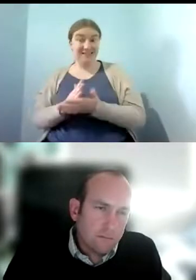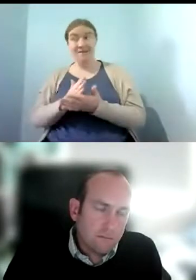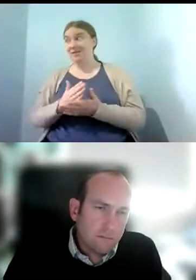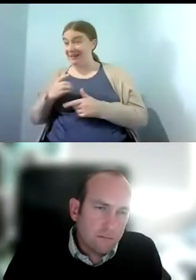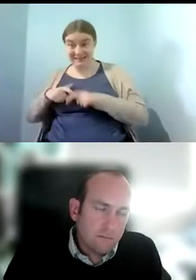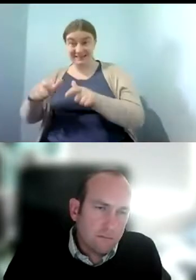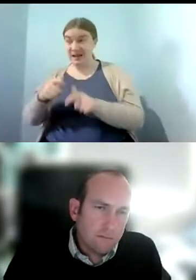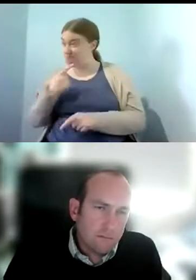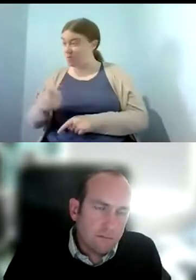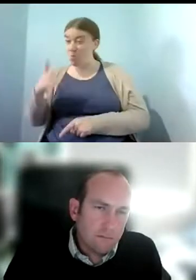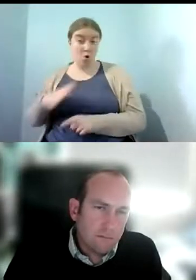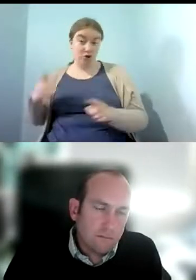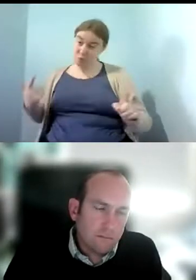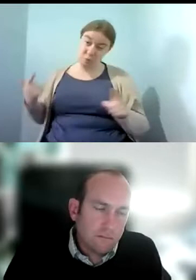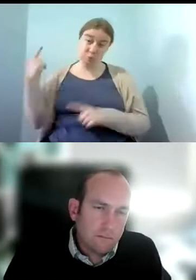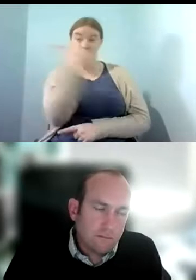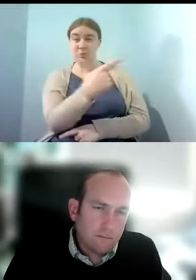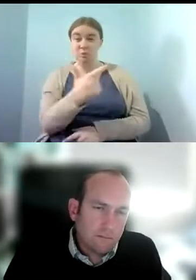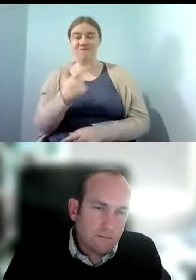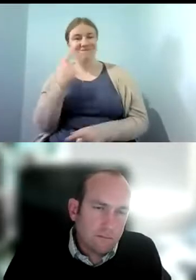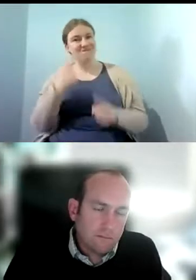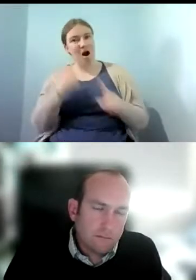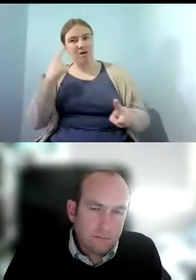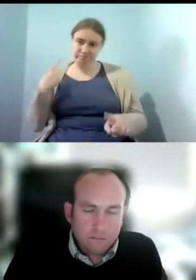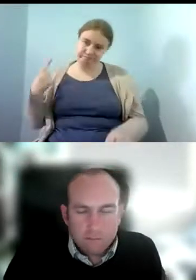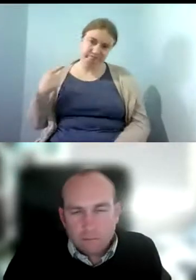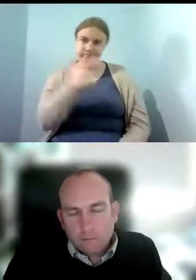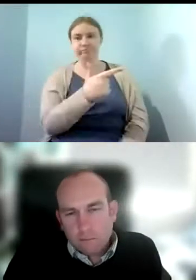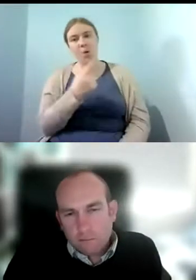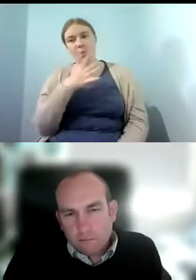that want to go as far and as fast up the river as they can and those will be the ones that sort